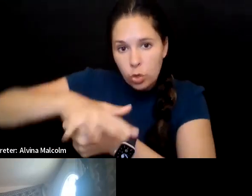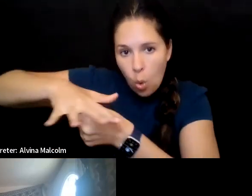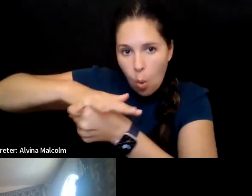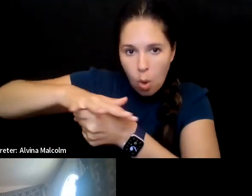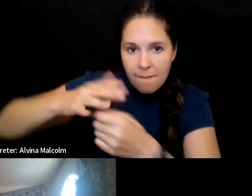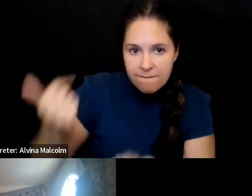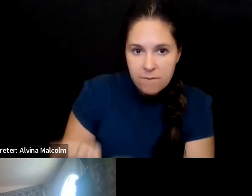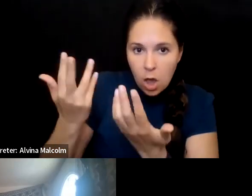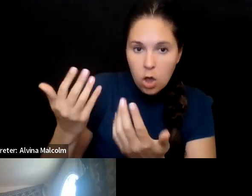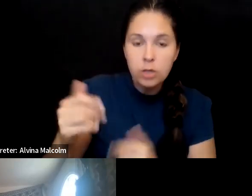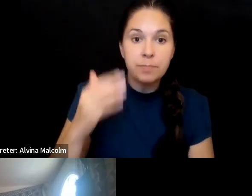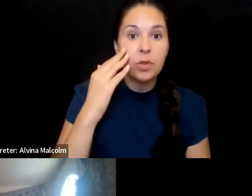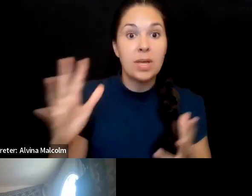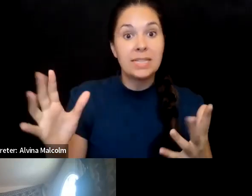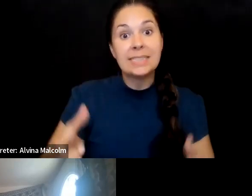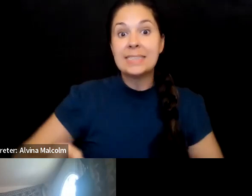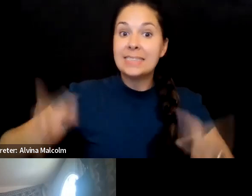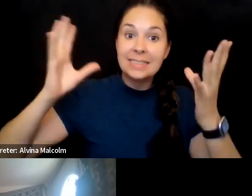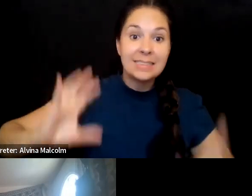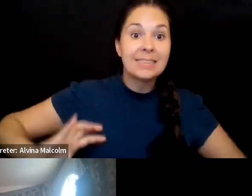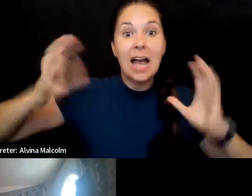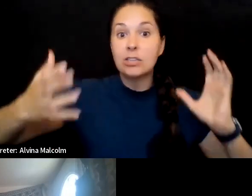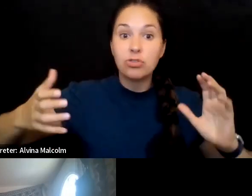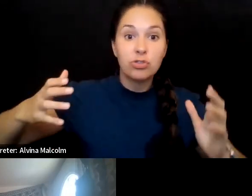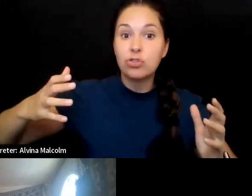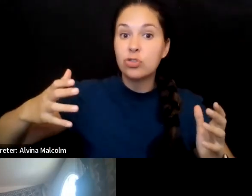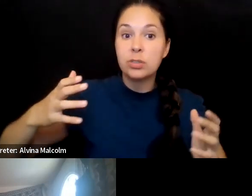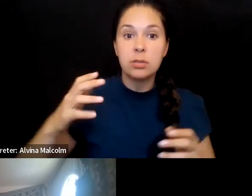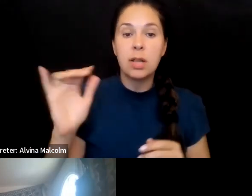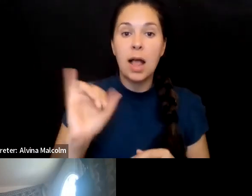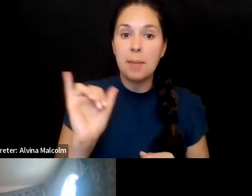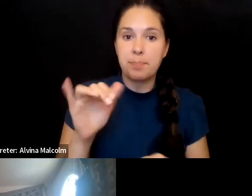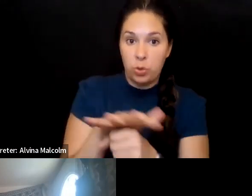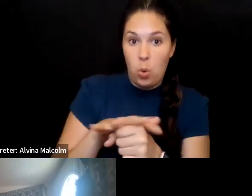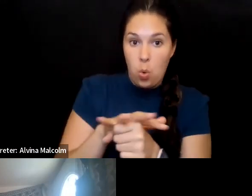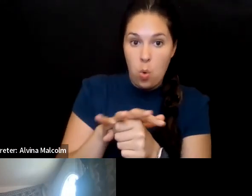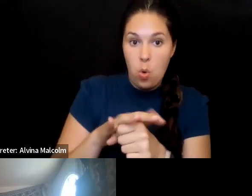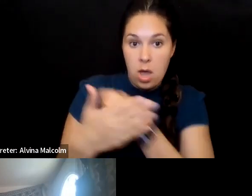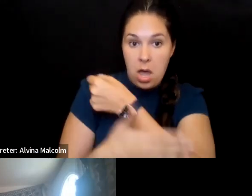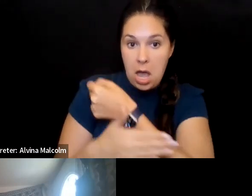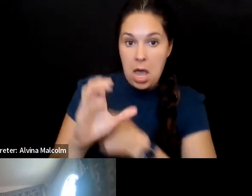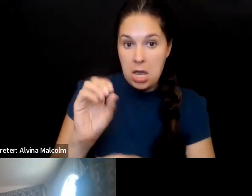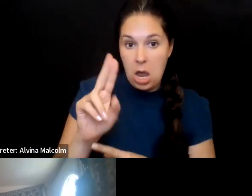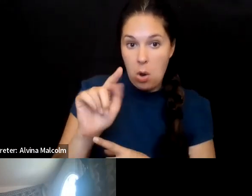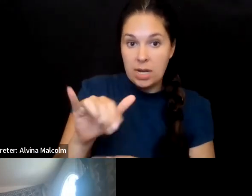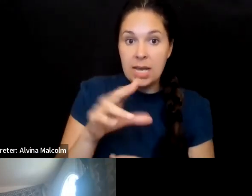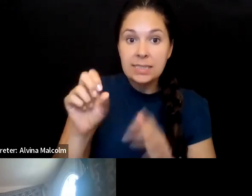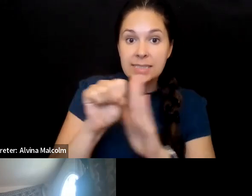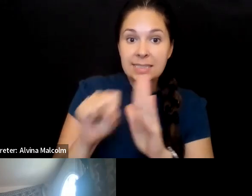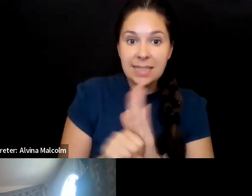will be something that we need to prepare for. And localized fires. We